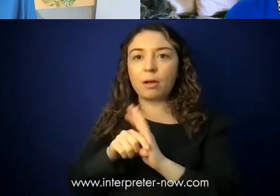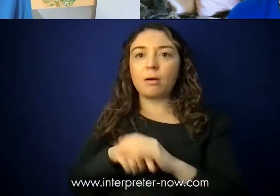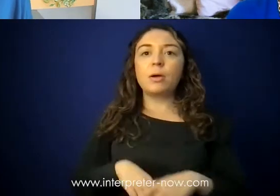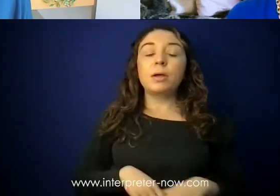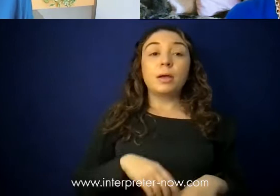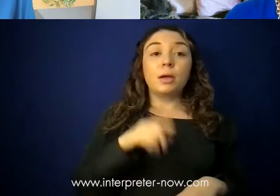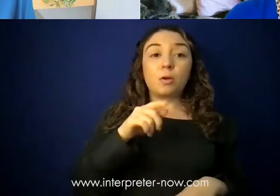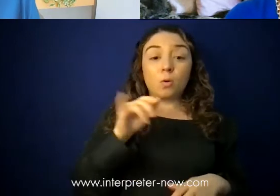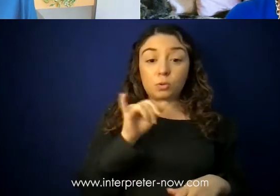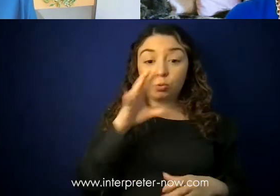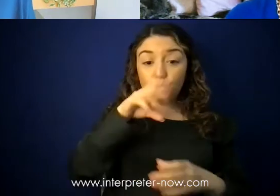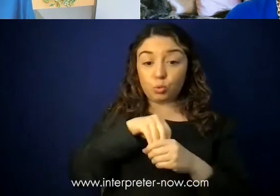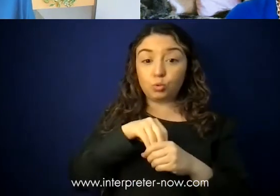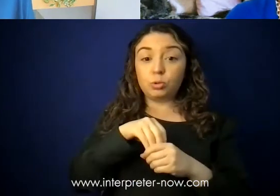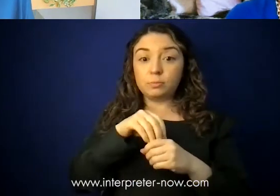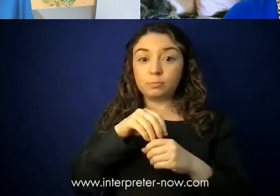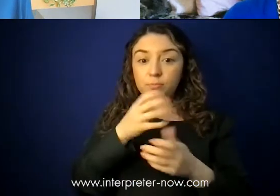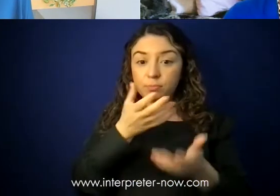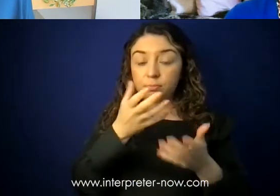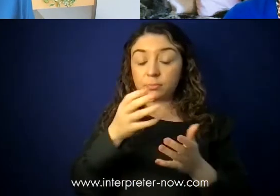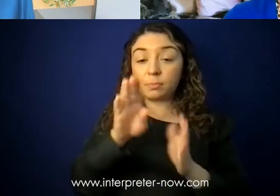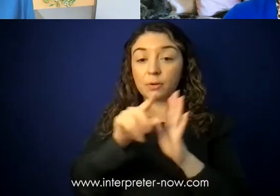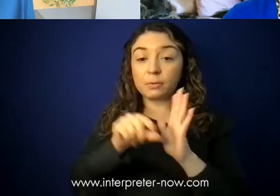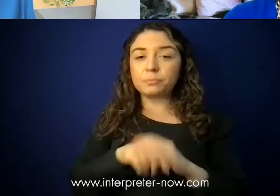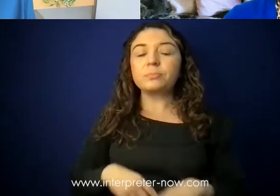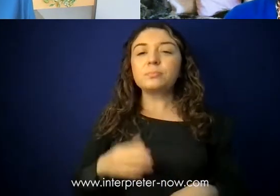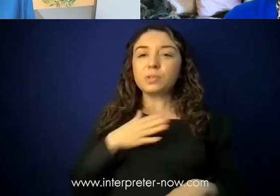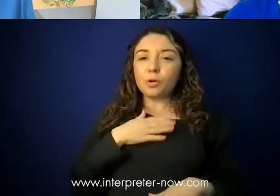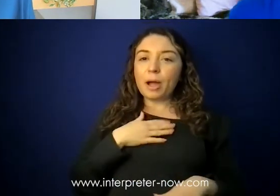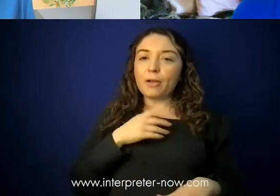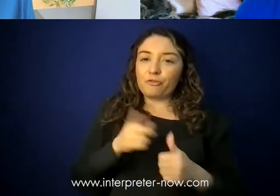So naturally, my view is going to be: how are you doing, what's going on for you?